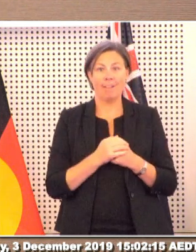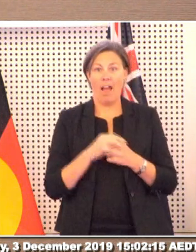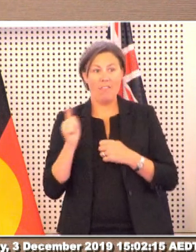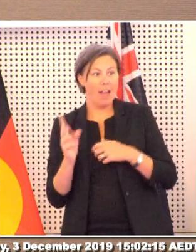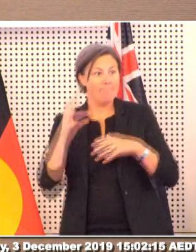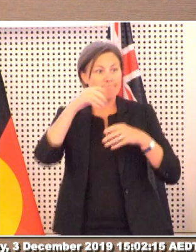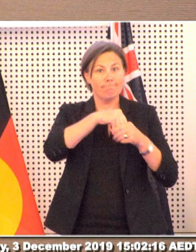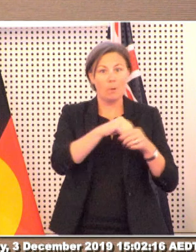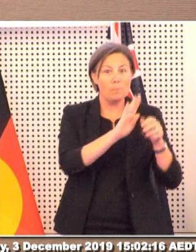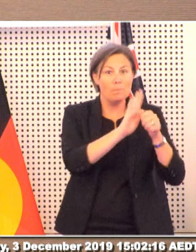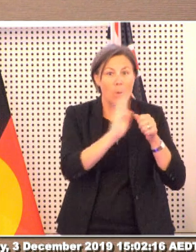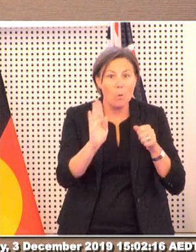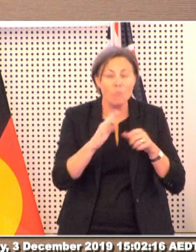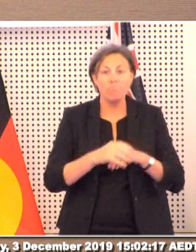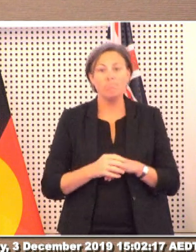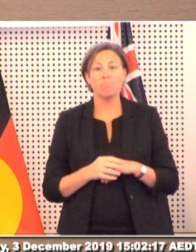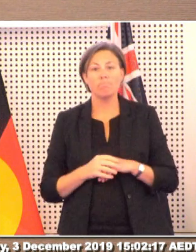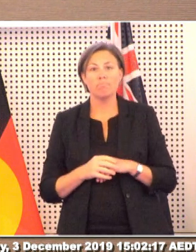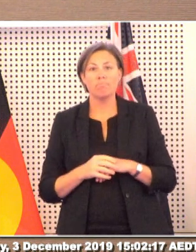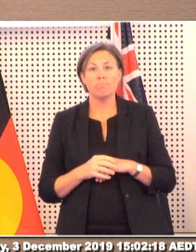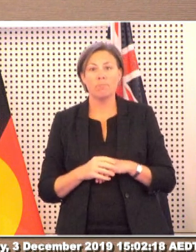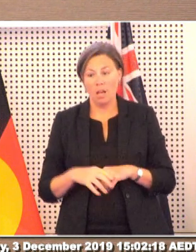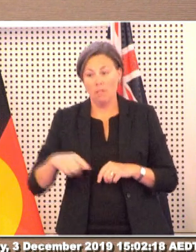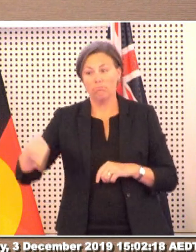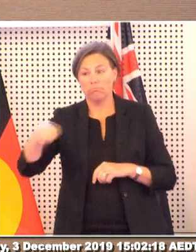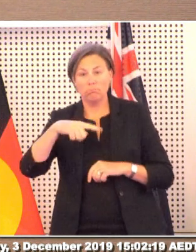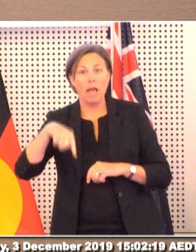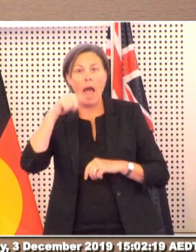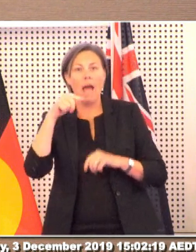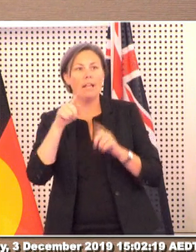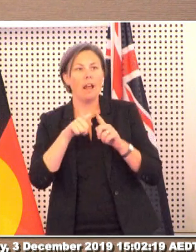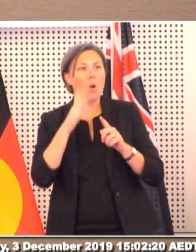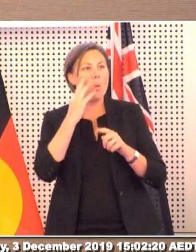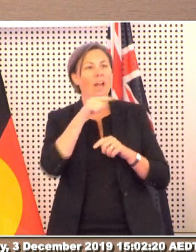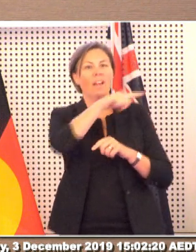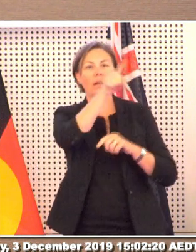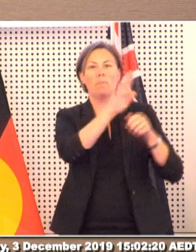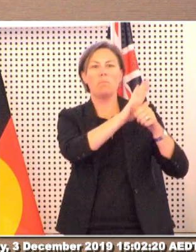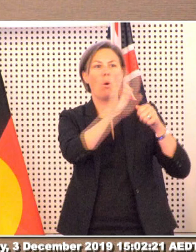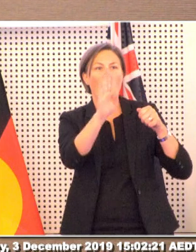Do they contribute to codesign of services?